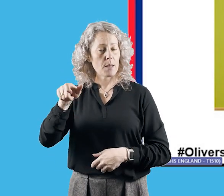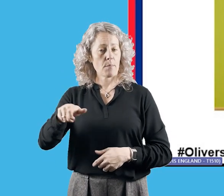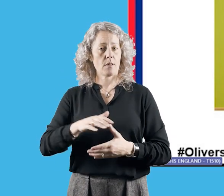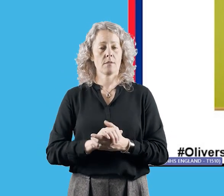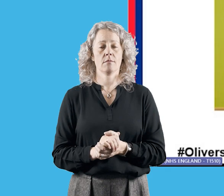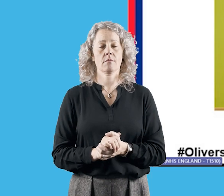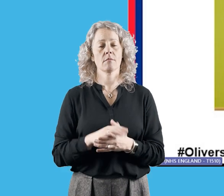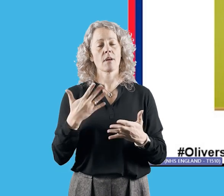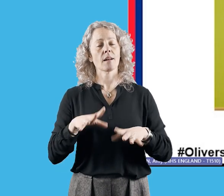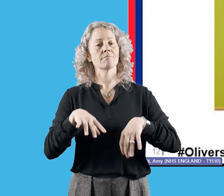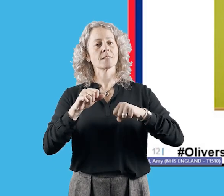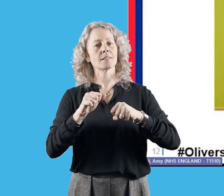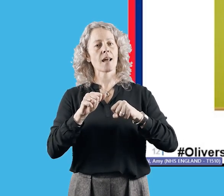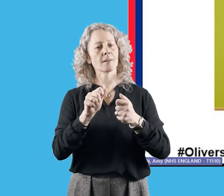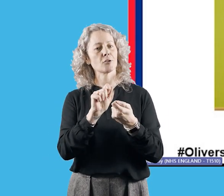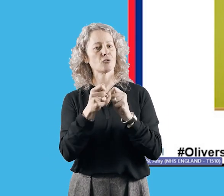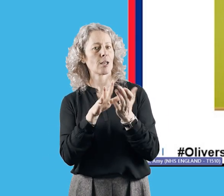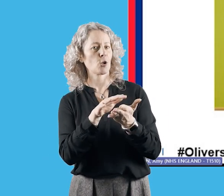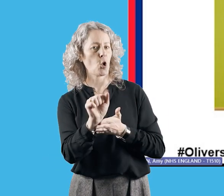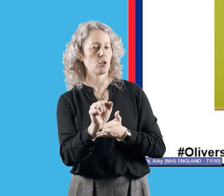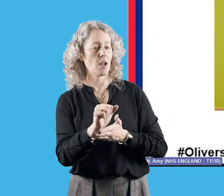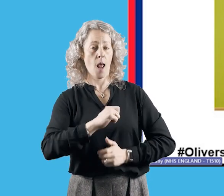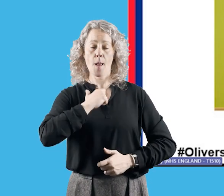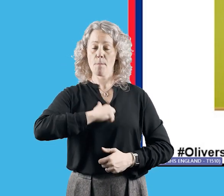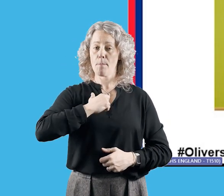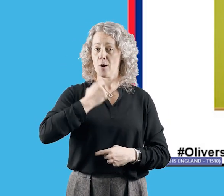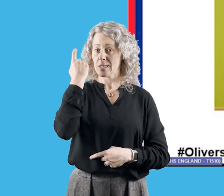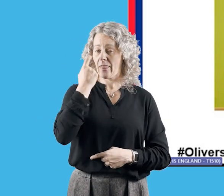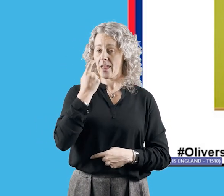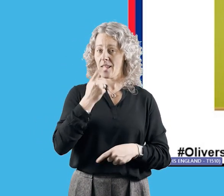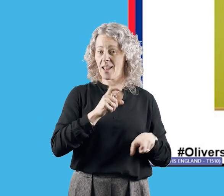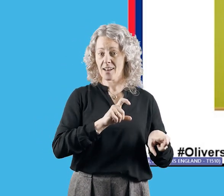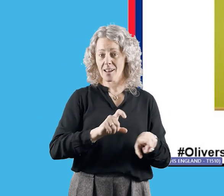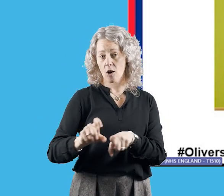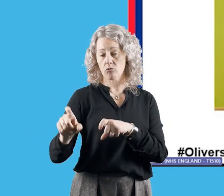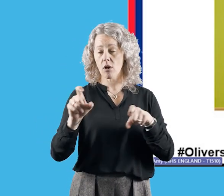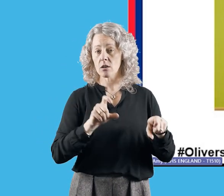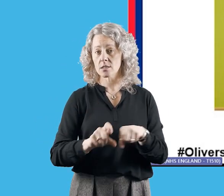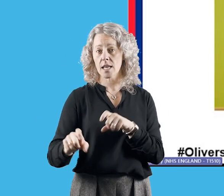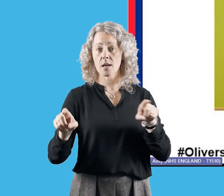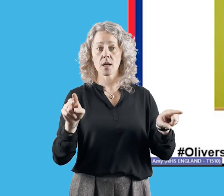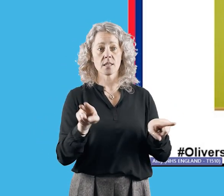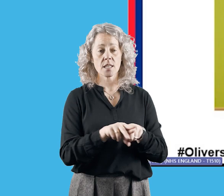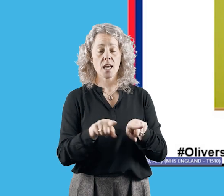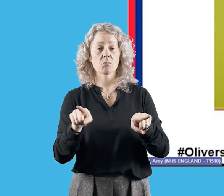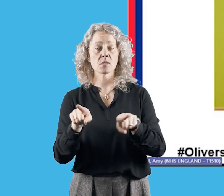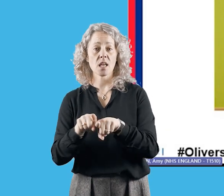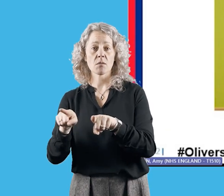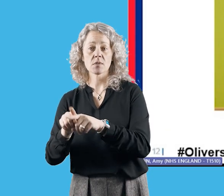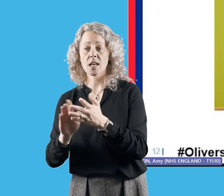and to bring about culture change. I personally think if we keep doing the same things we will get the same outcomes